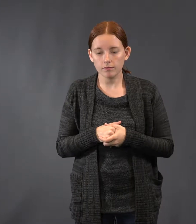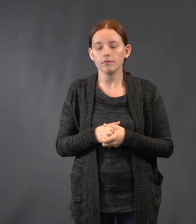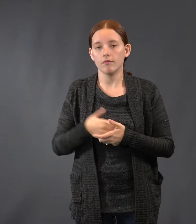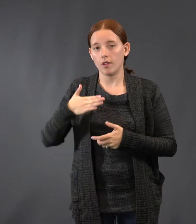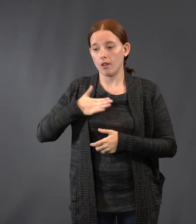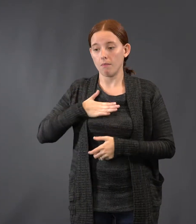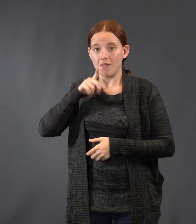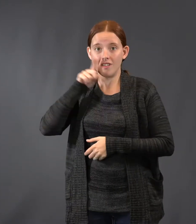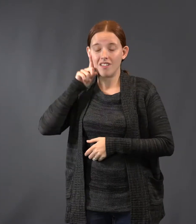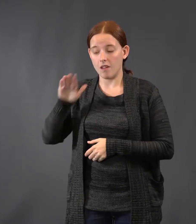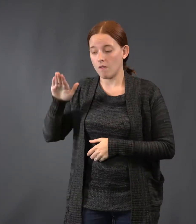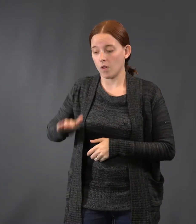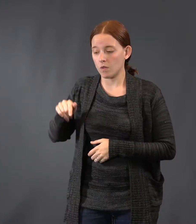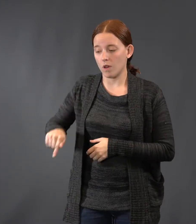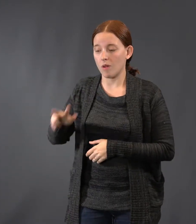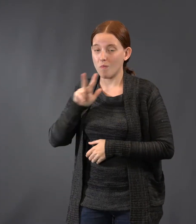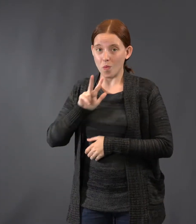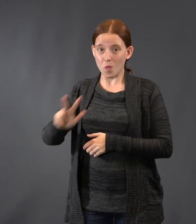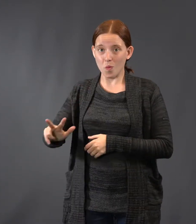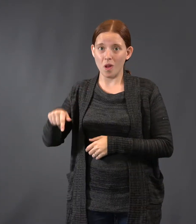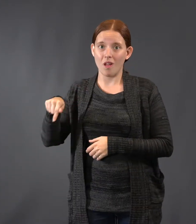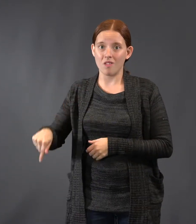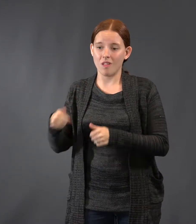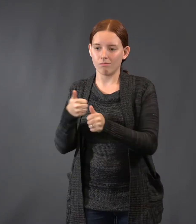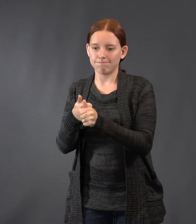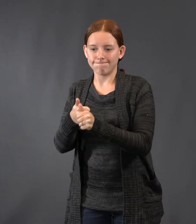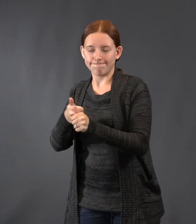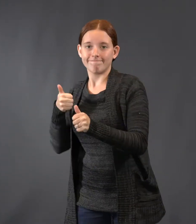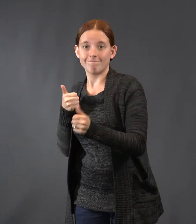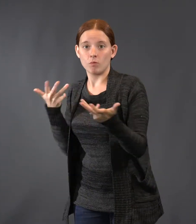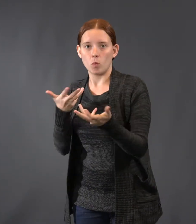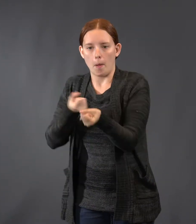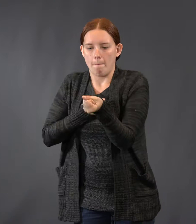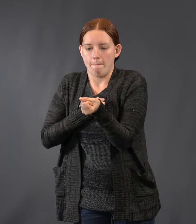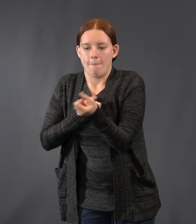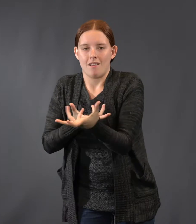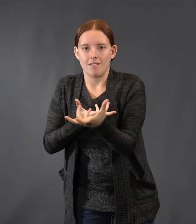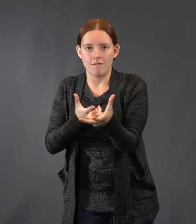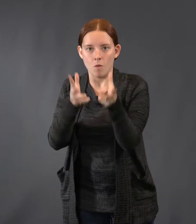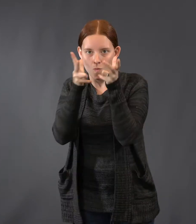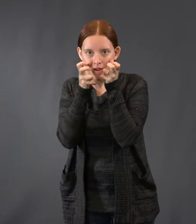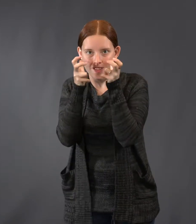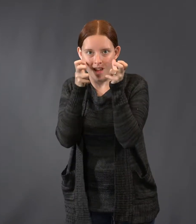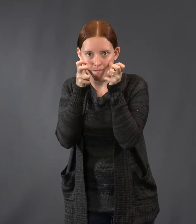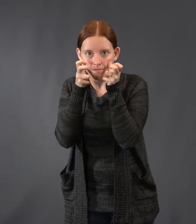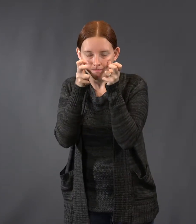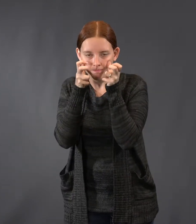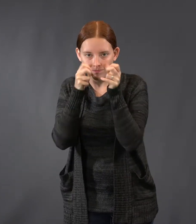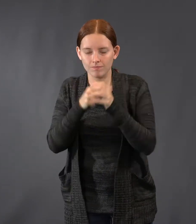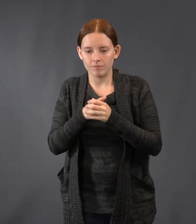At three years of age, my deaf child was behind on expressive and receptive language.